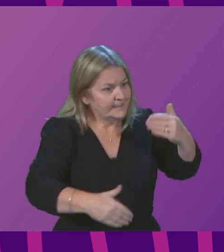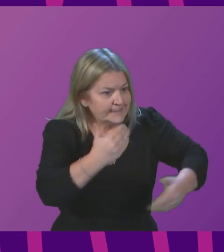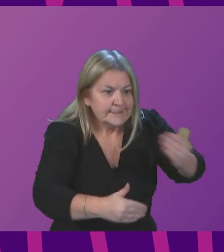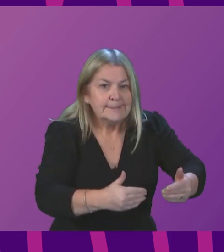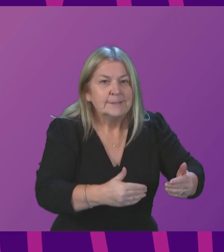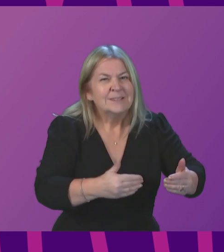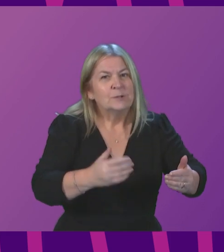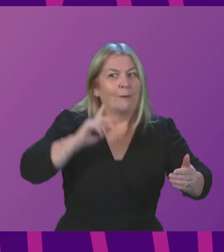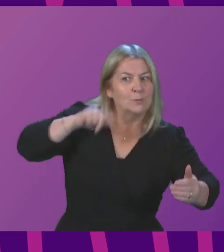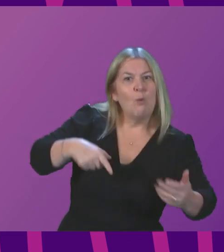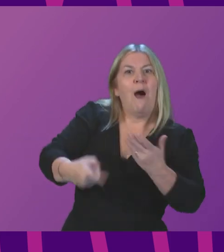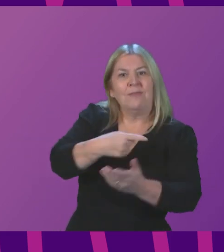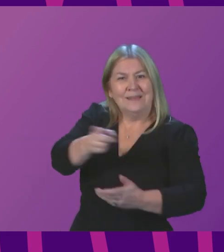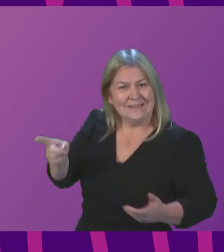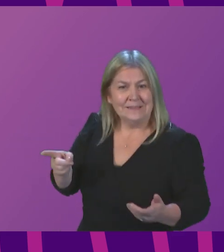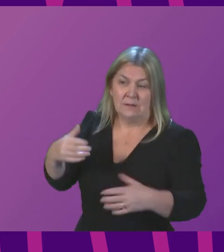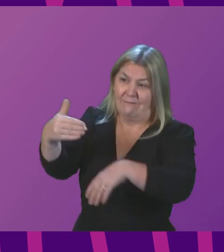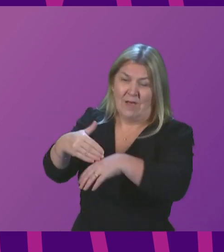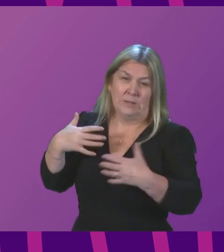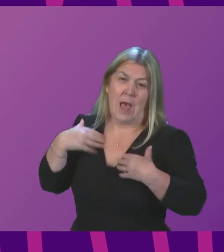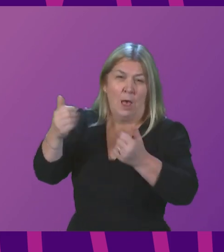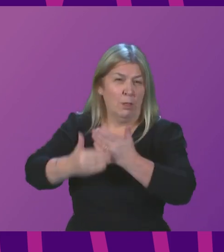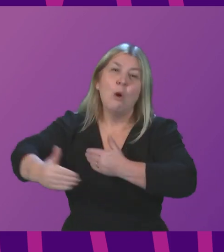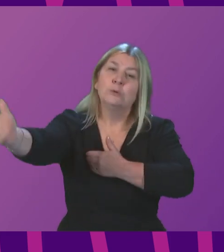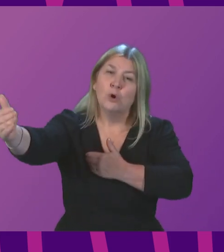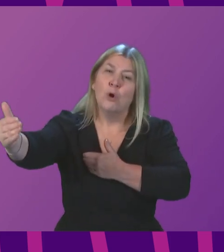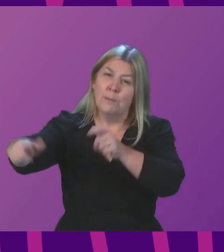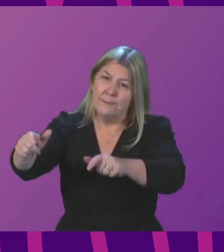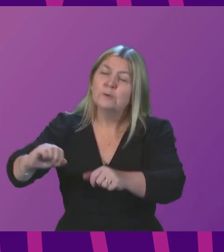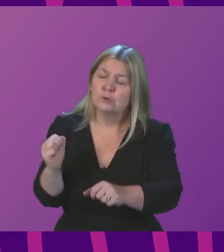for health and, indeed, the much wider impacts across the population—weigh very heavily